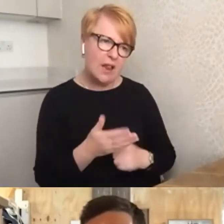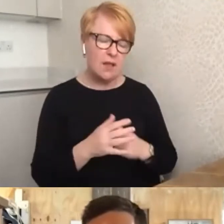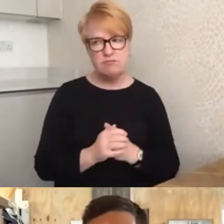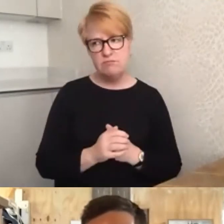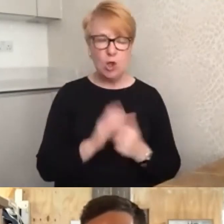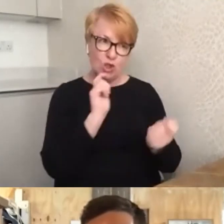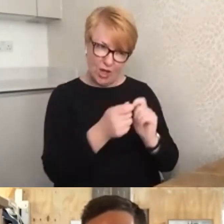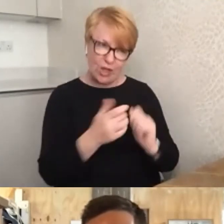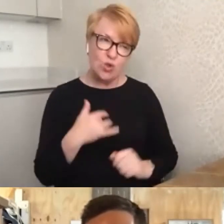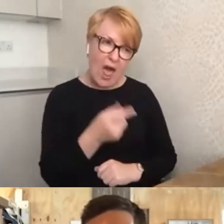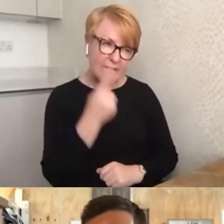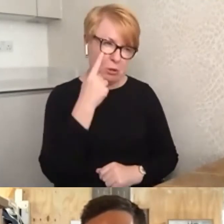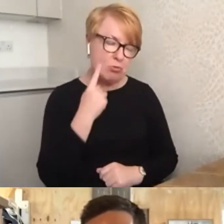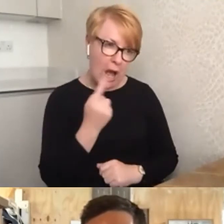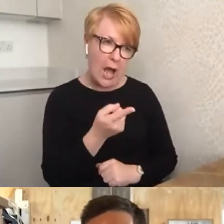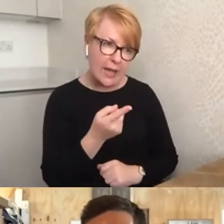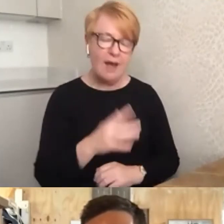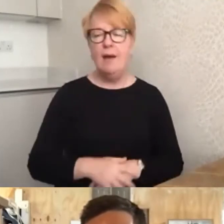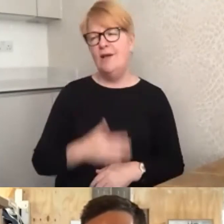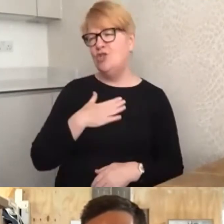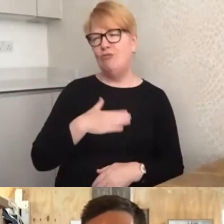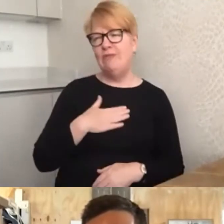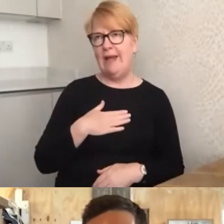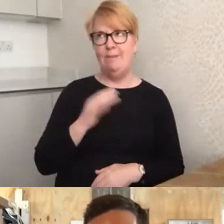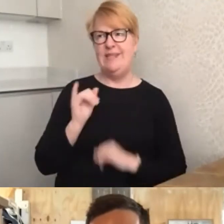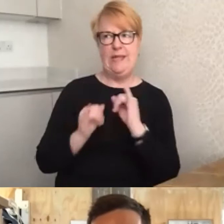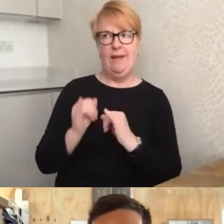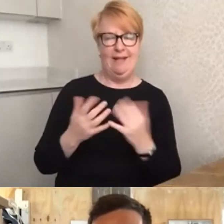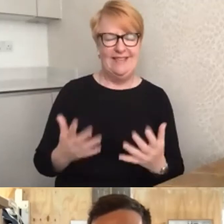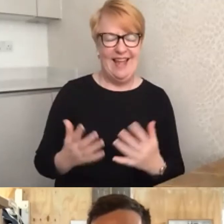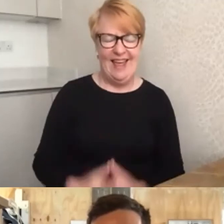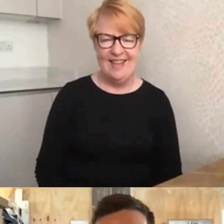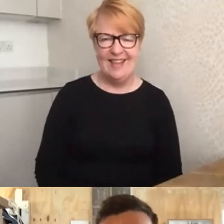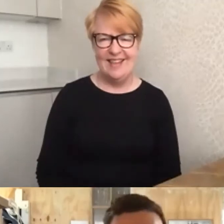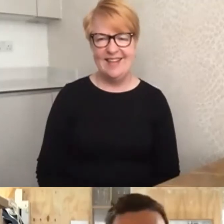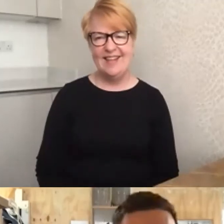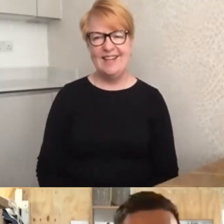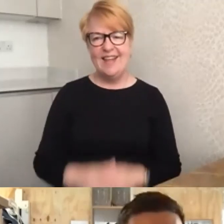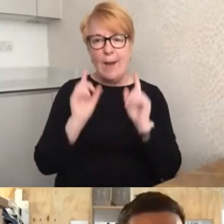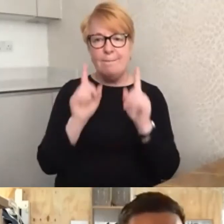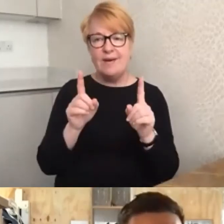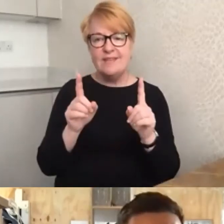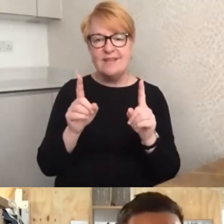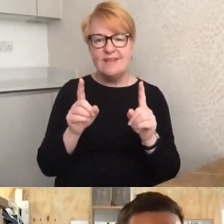I’m being quite cynical today, but it is to be able to not be so extractive